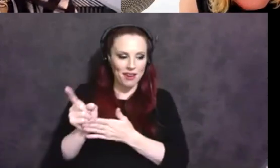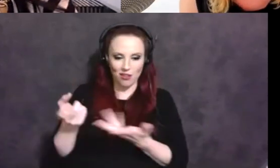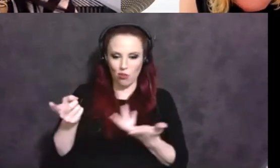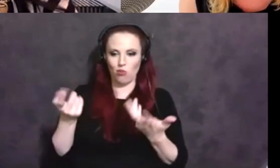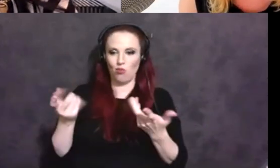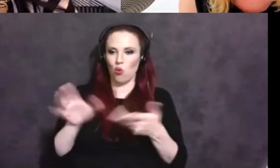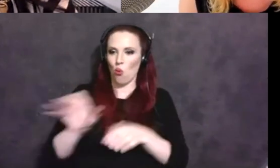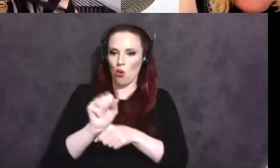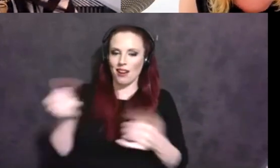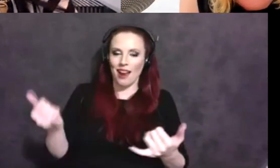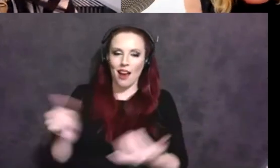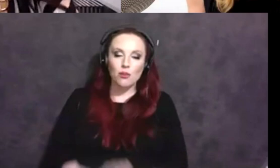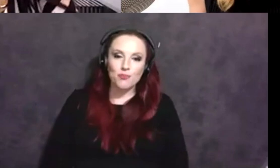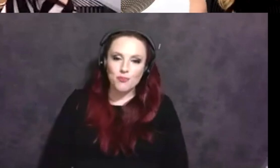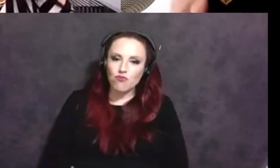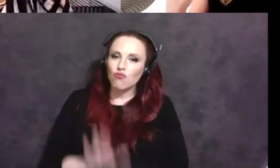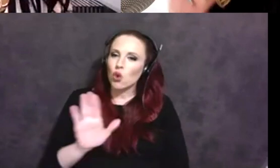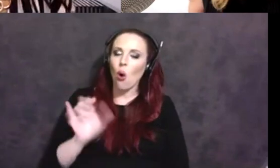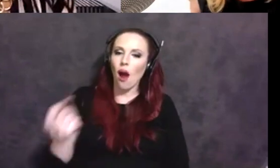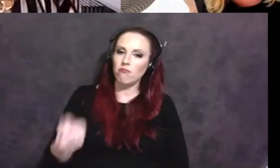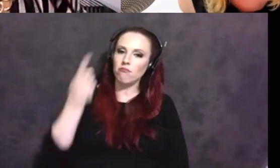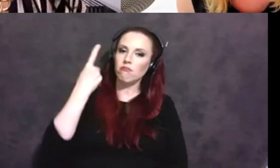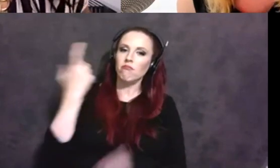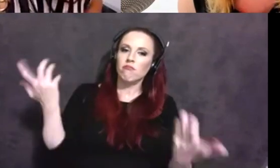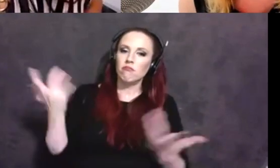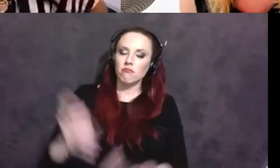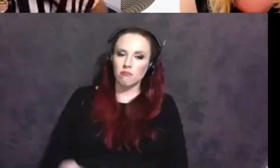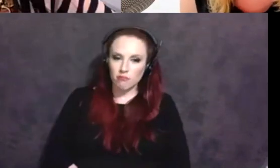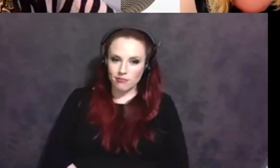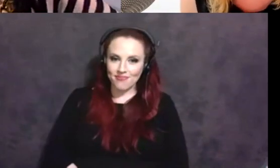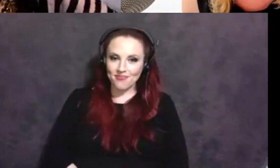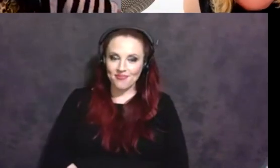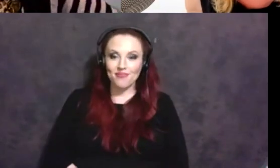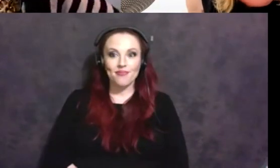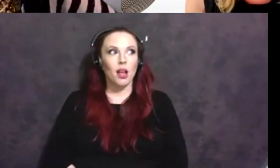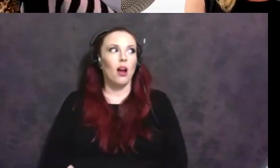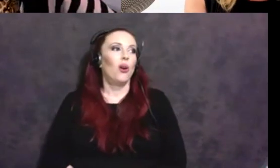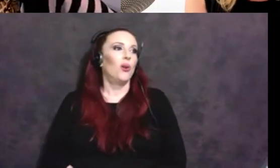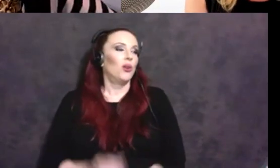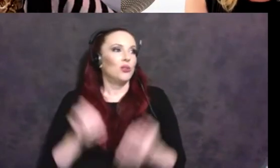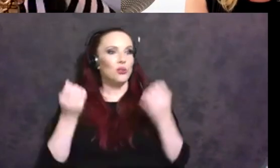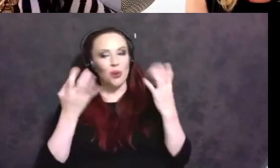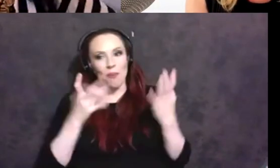Could you start by telling us a bit about your story, who you are, what led you to this